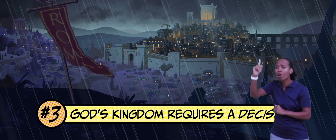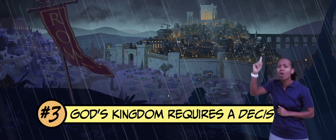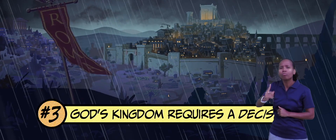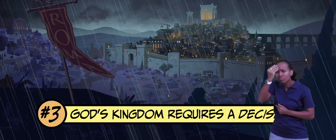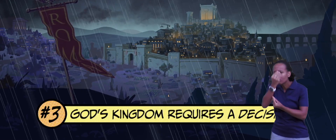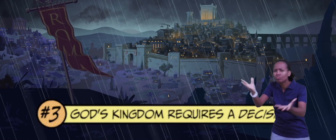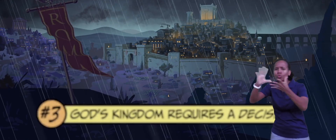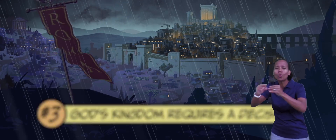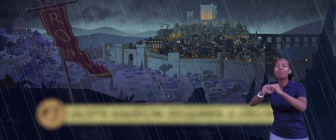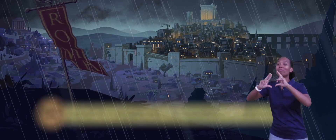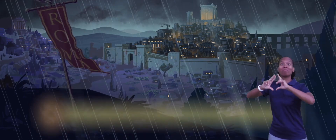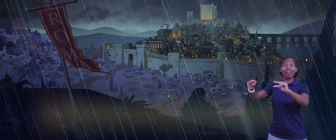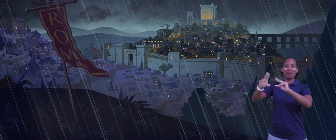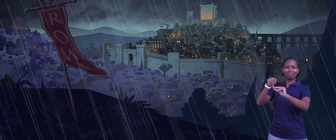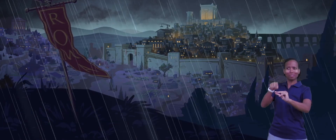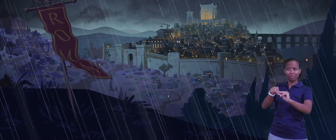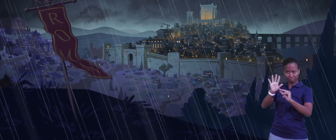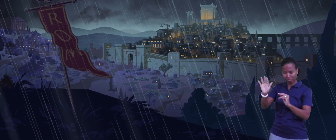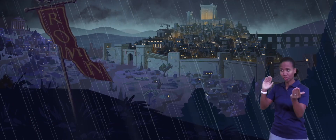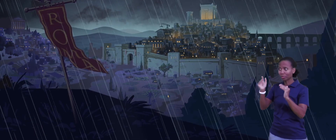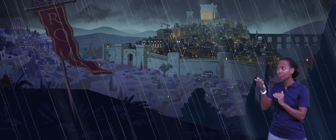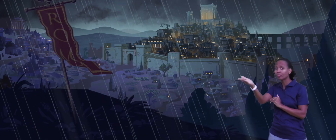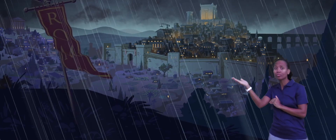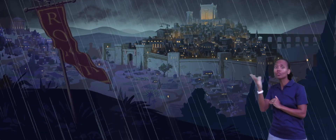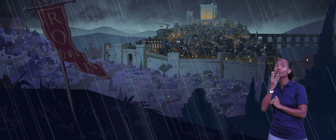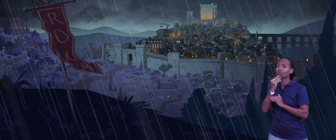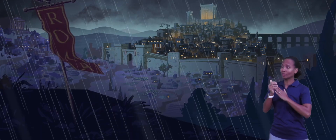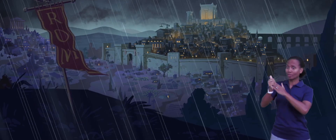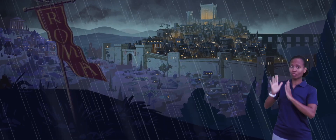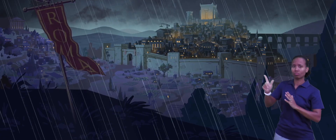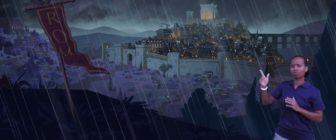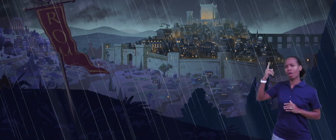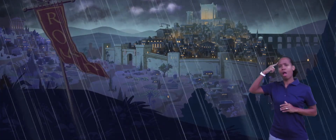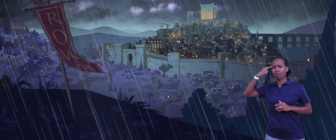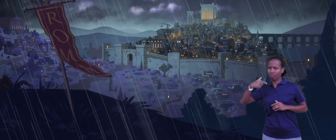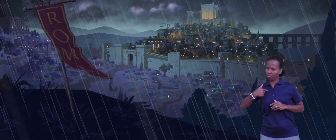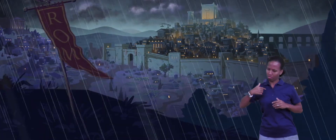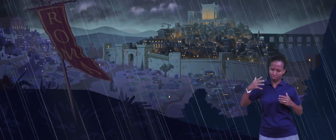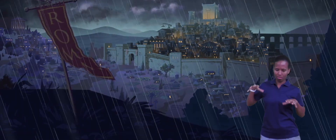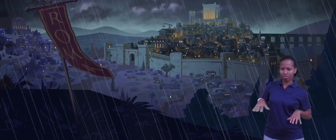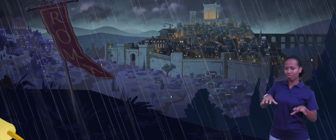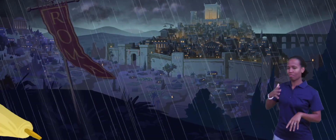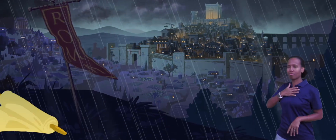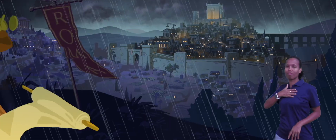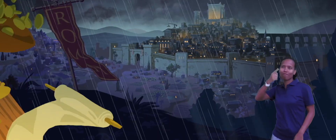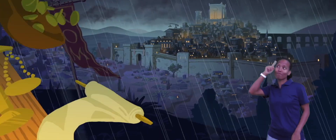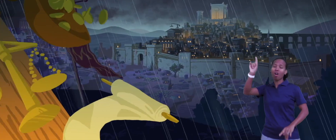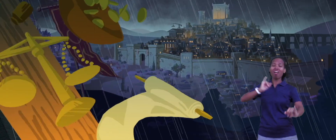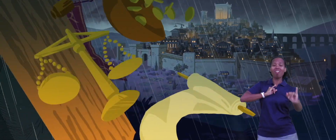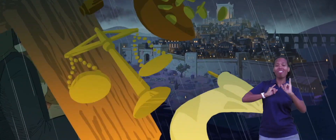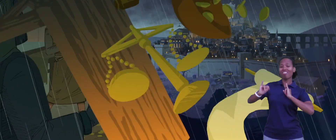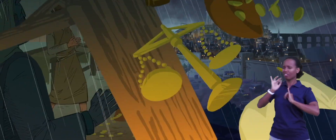who also told parables to criticize Israel’s leaders because they mistook their kingdom for God’s.